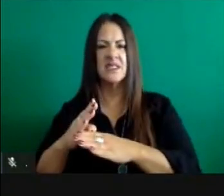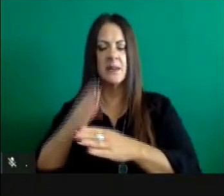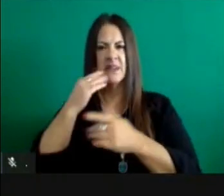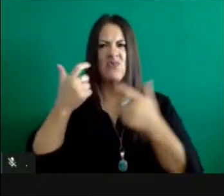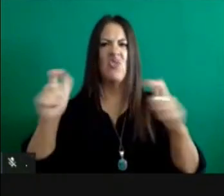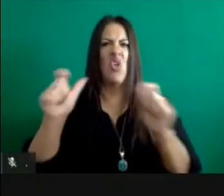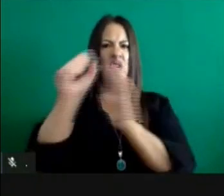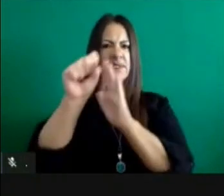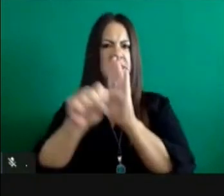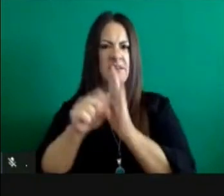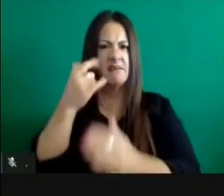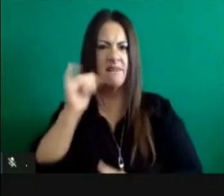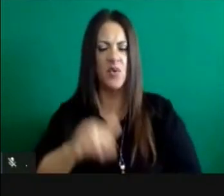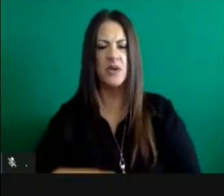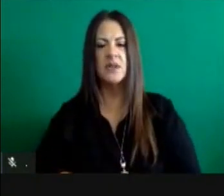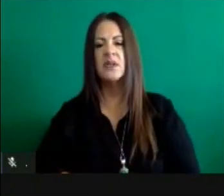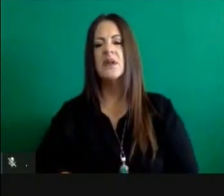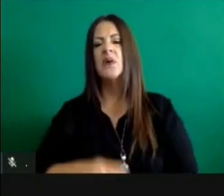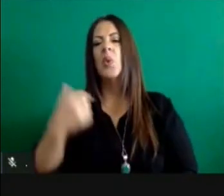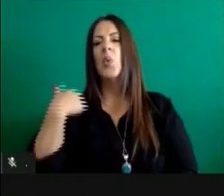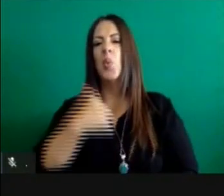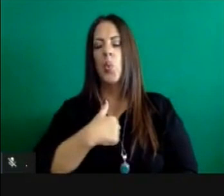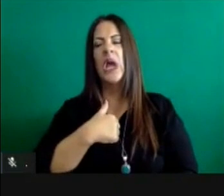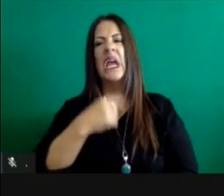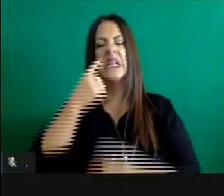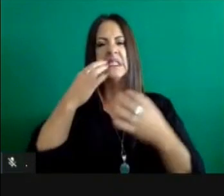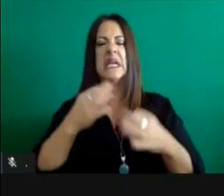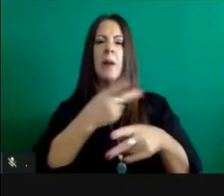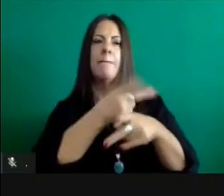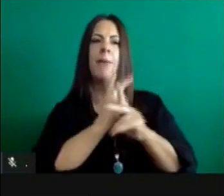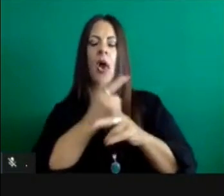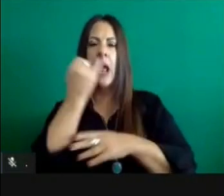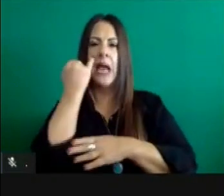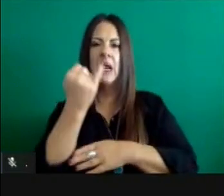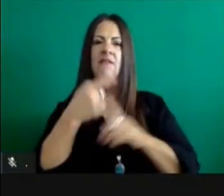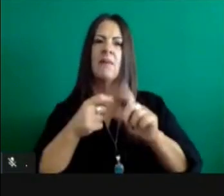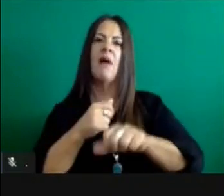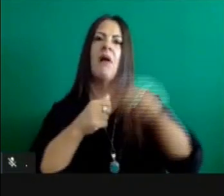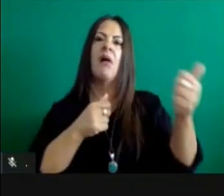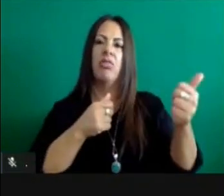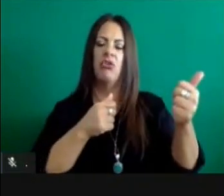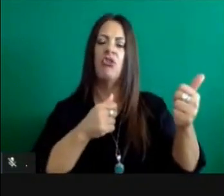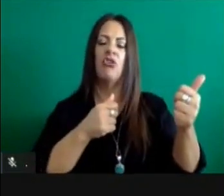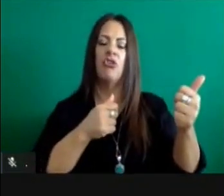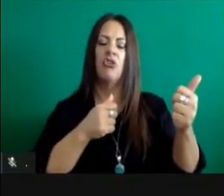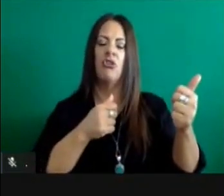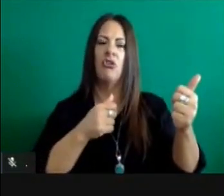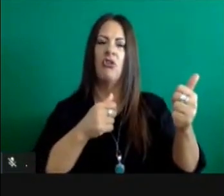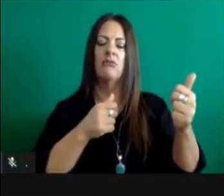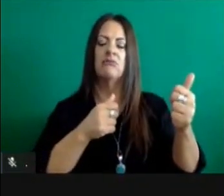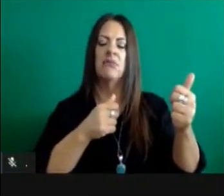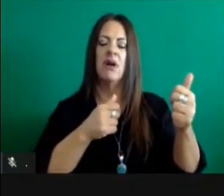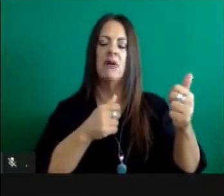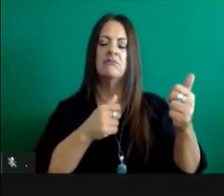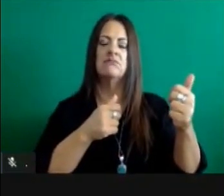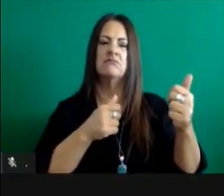TOGETHER ACROSS COUNTIES. YOU KNOW THERE IS NO PERFECT WAY TO DESIGN REGIONS IN A STATE THE SIZE.